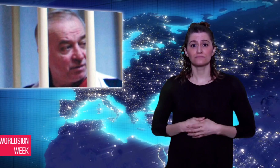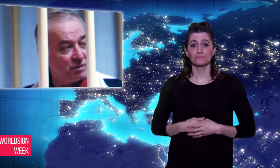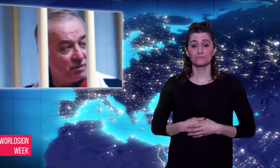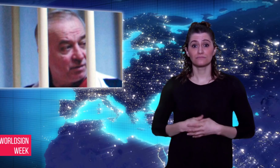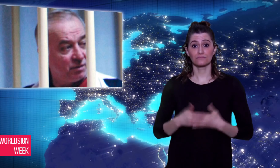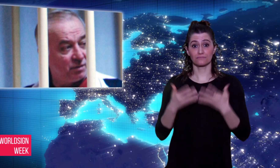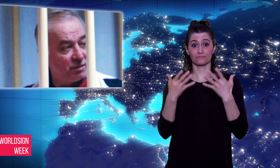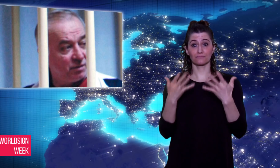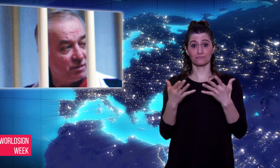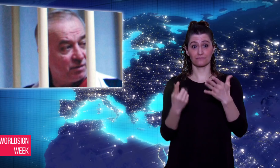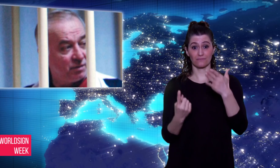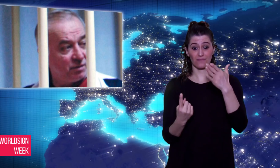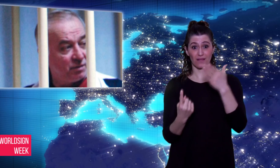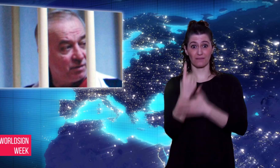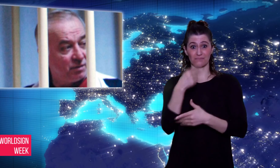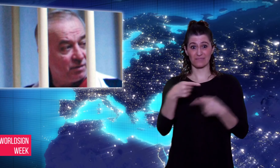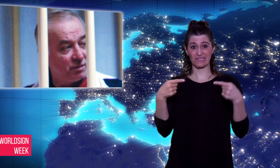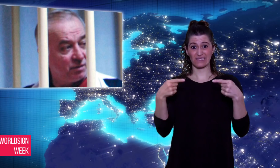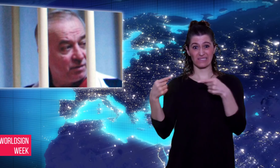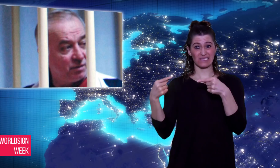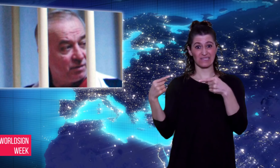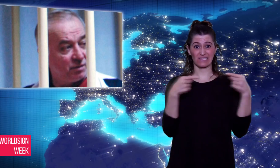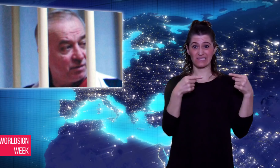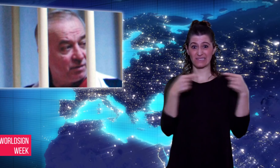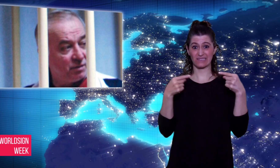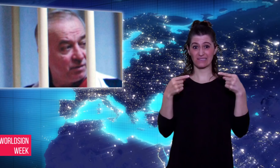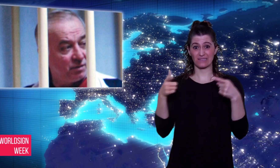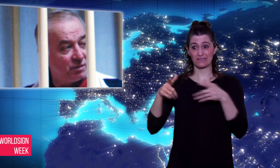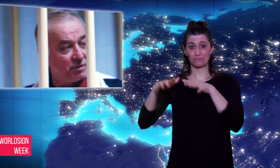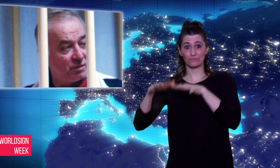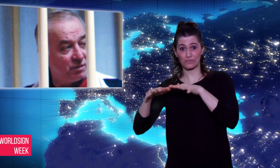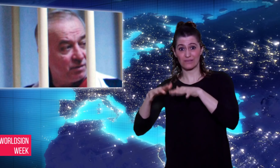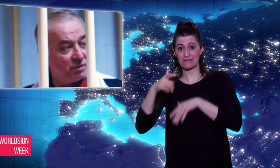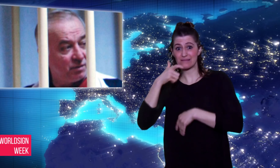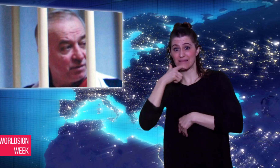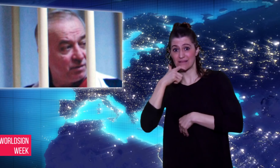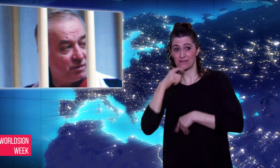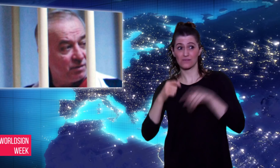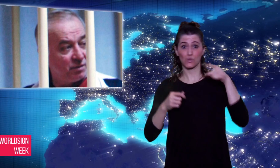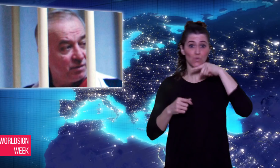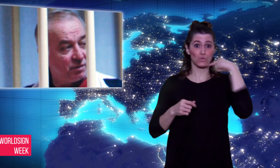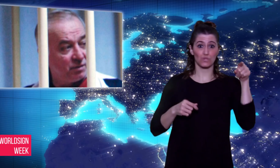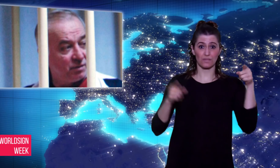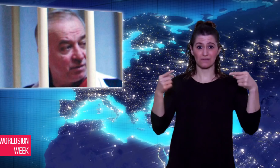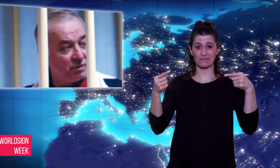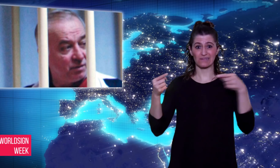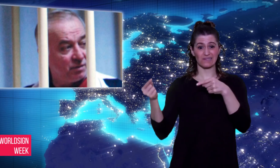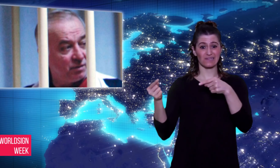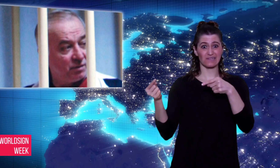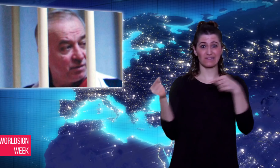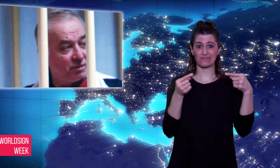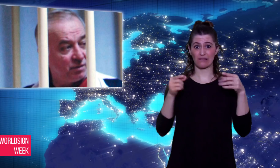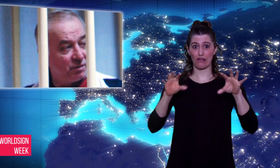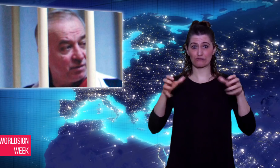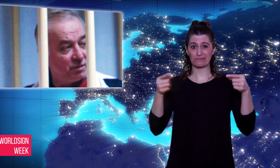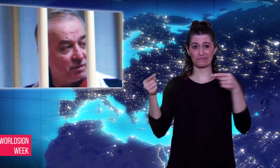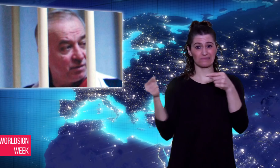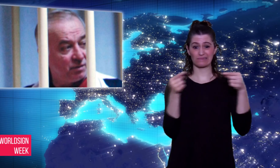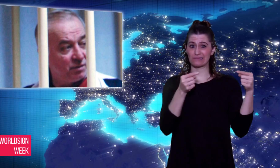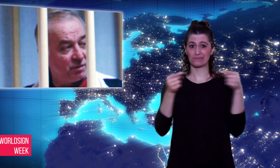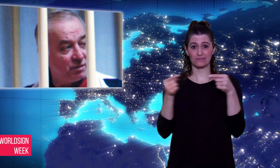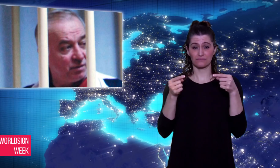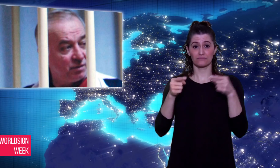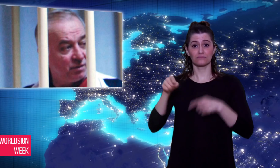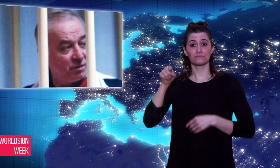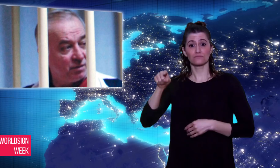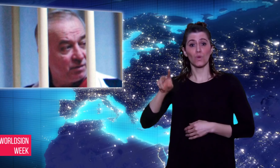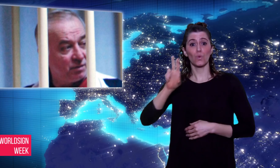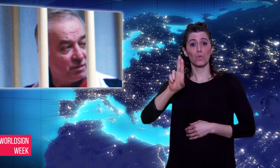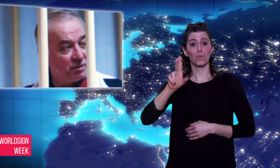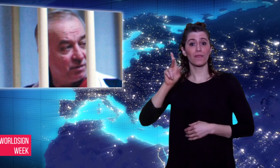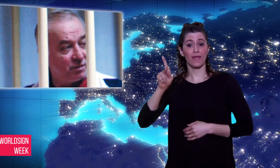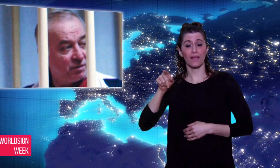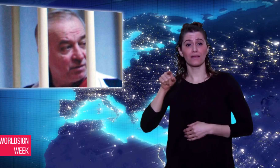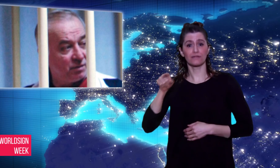Kingdom expelling 23 Russian diplomats